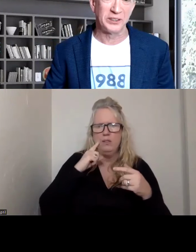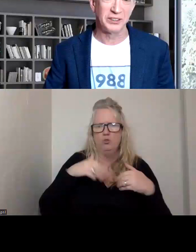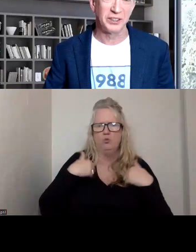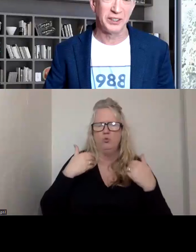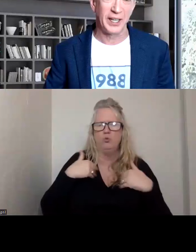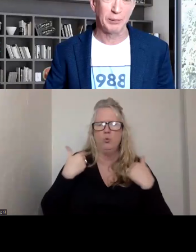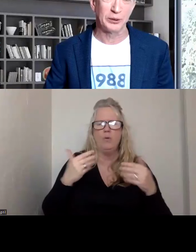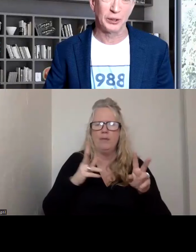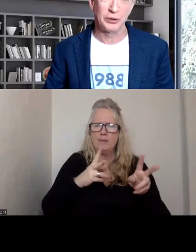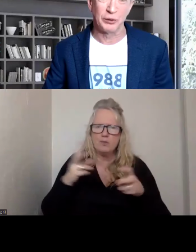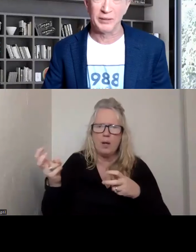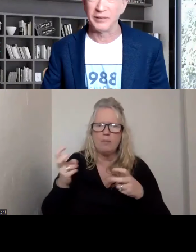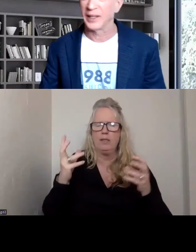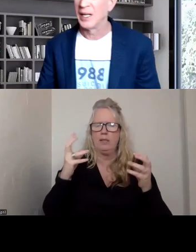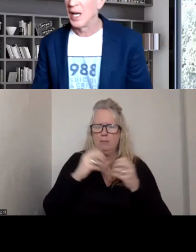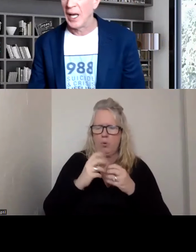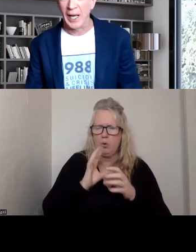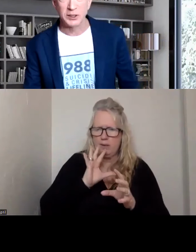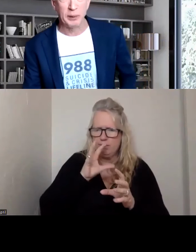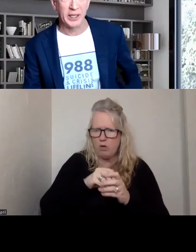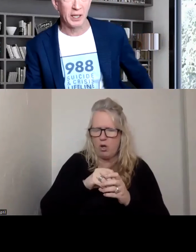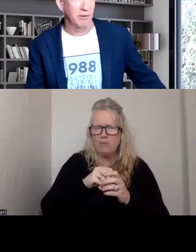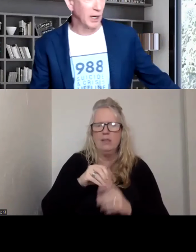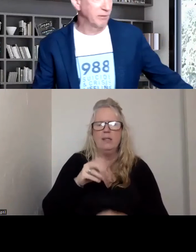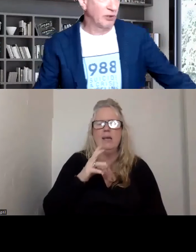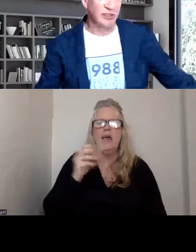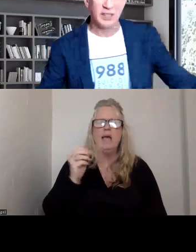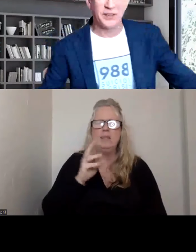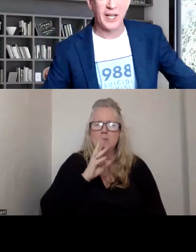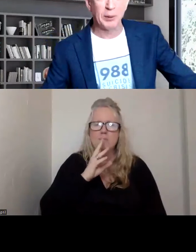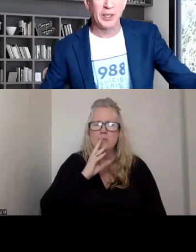VOICES TO THE TABLE. SPEAKING OF VOICES TO THE TABLE,